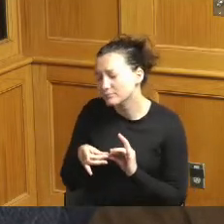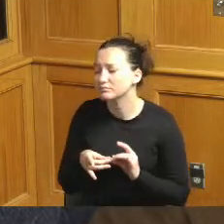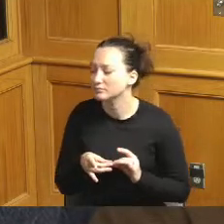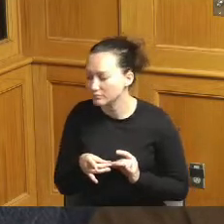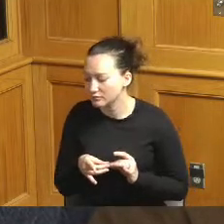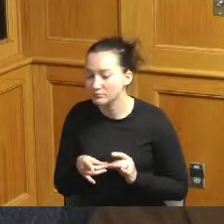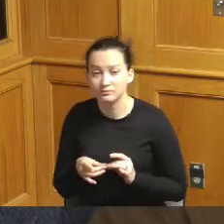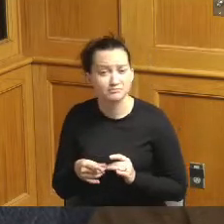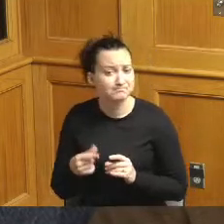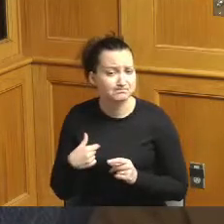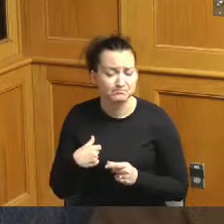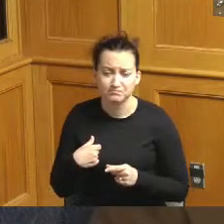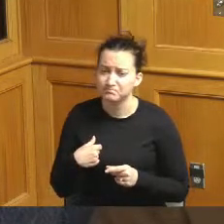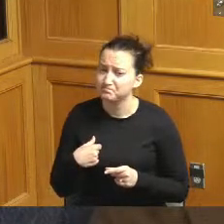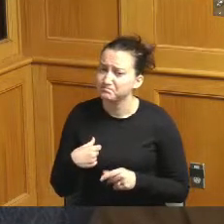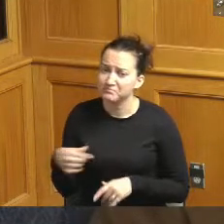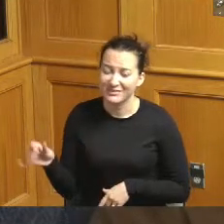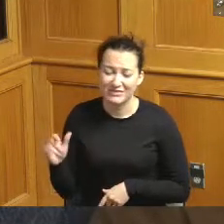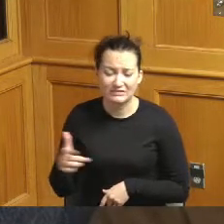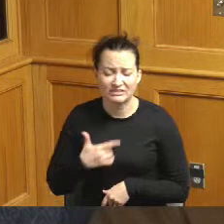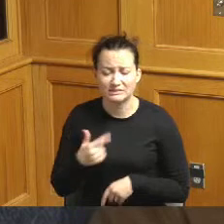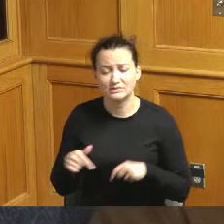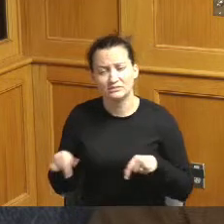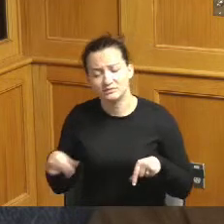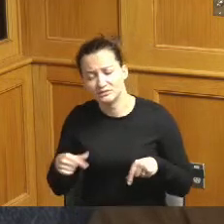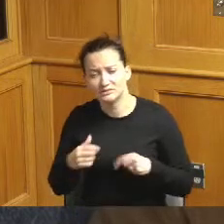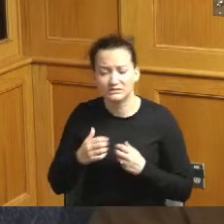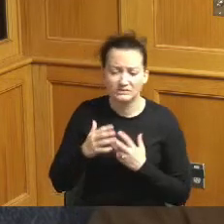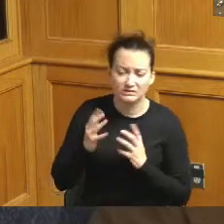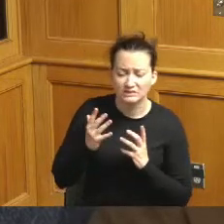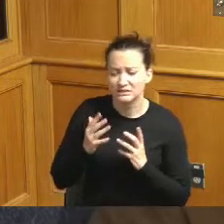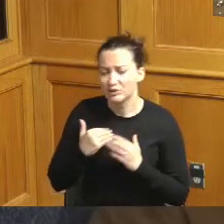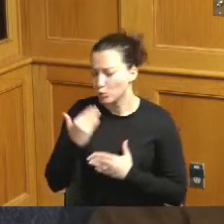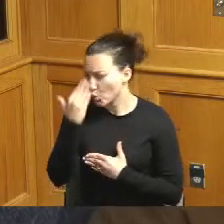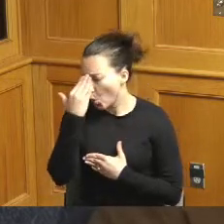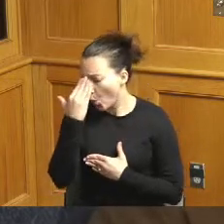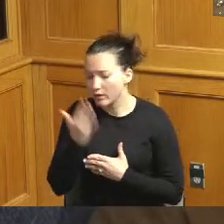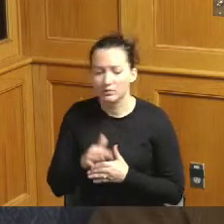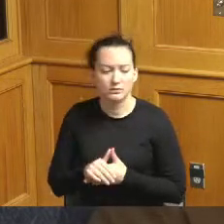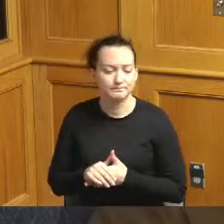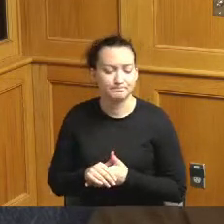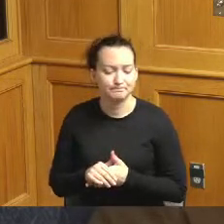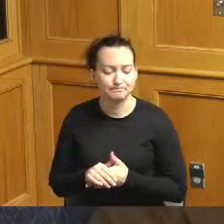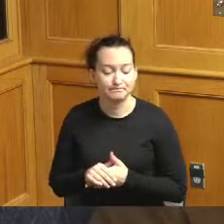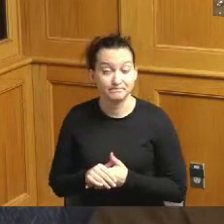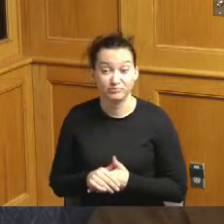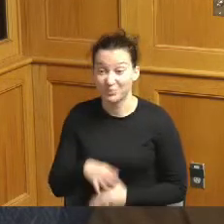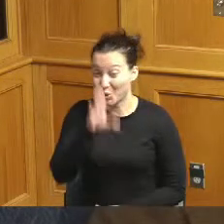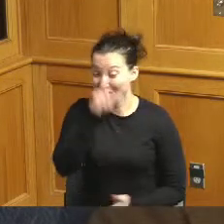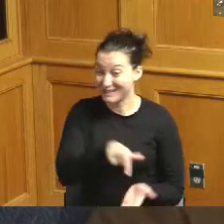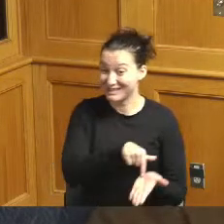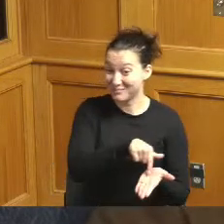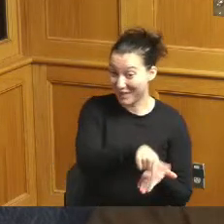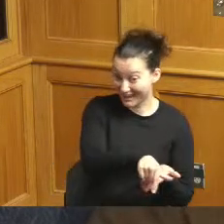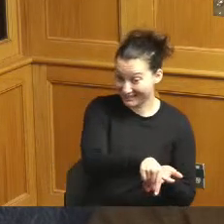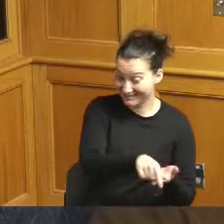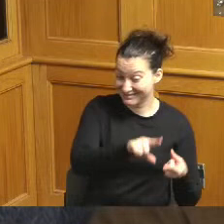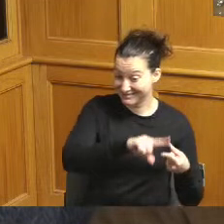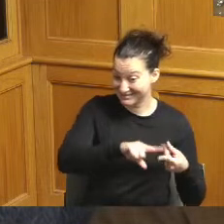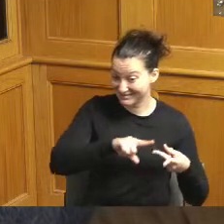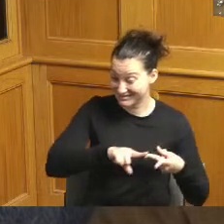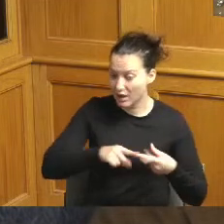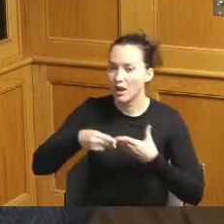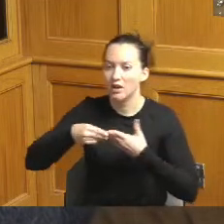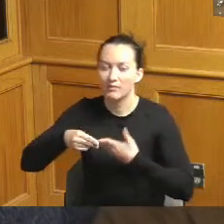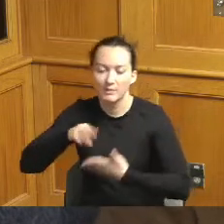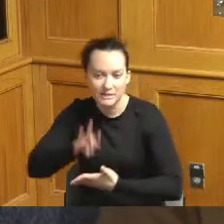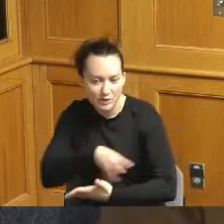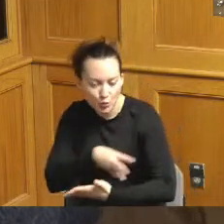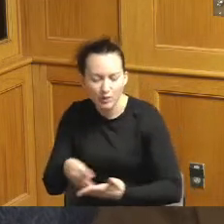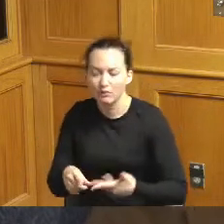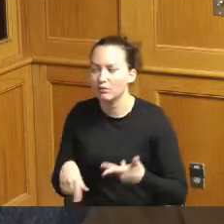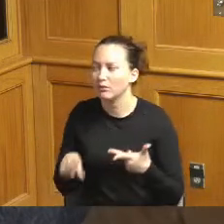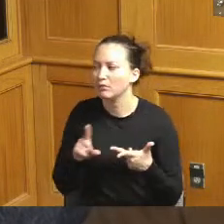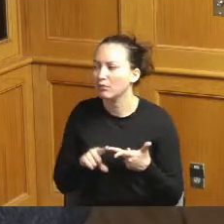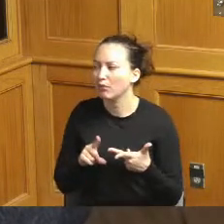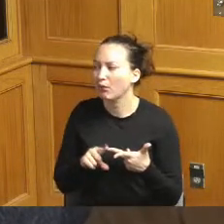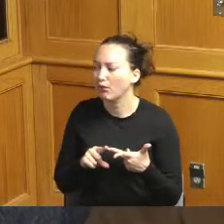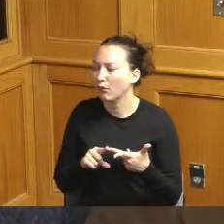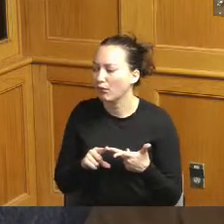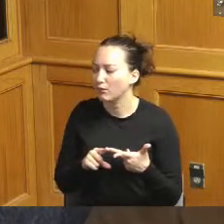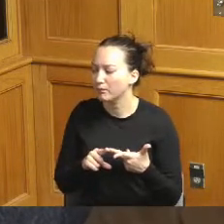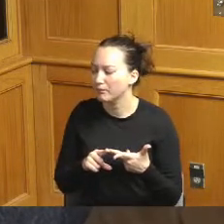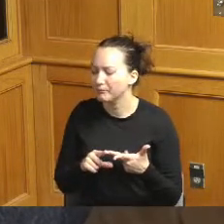I too am anxious to know beyond pay flexibility and scheduling change not change in the culture